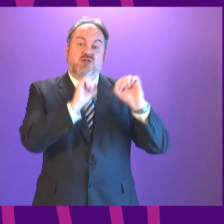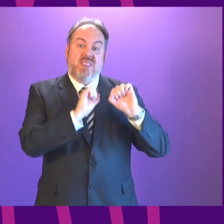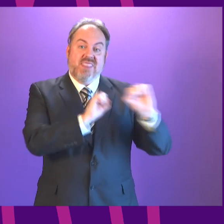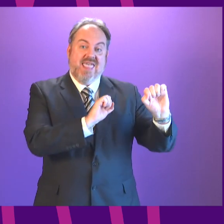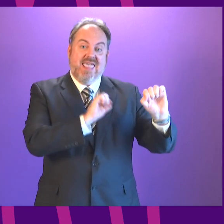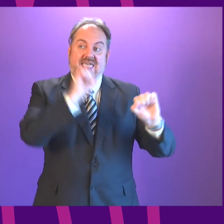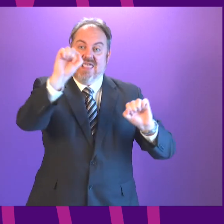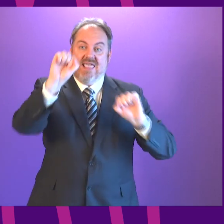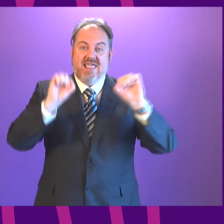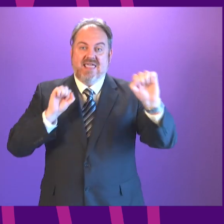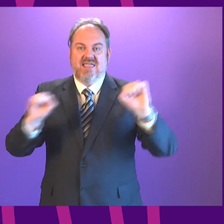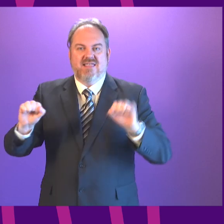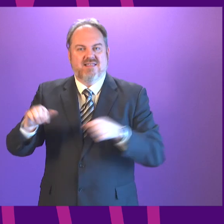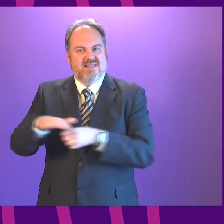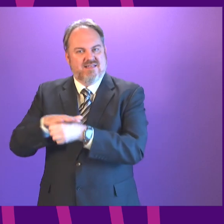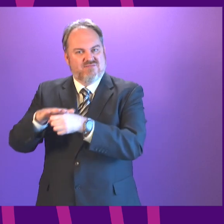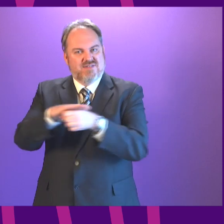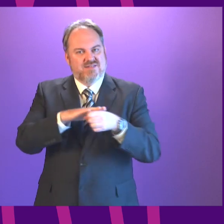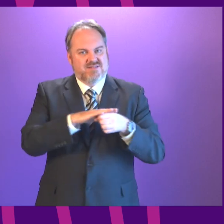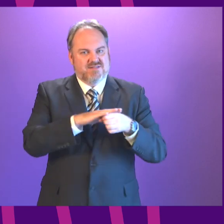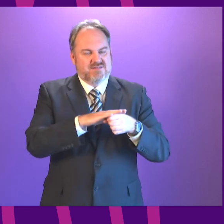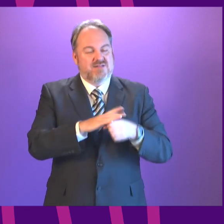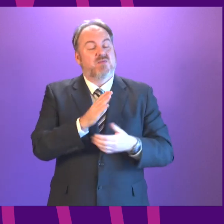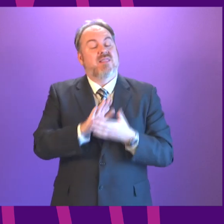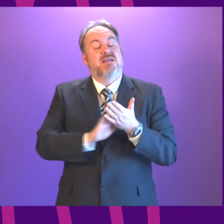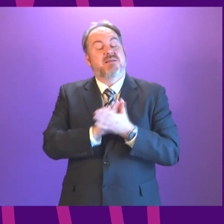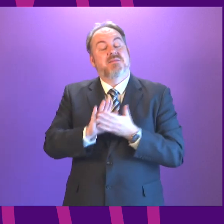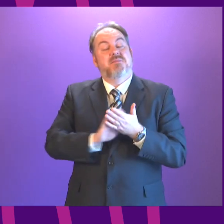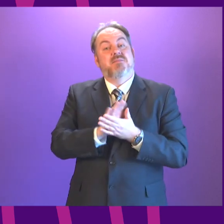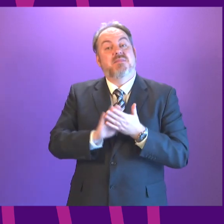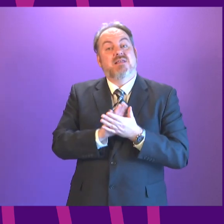continue to liaise closely with parents to ensure that their arrangements are as they